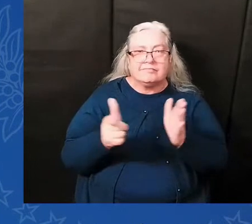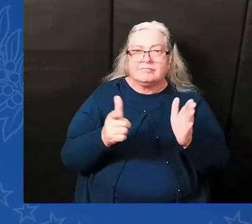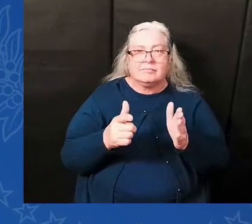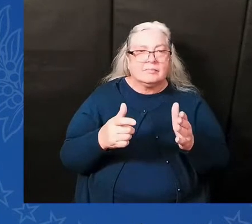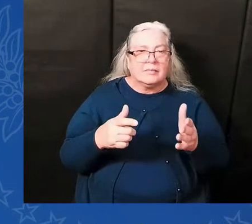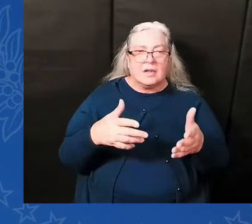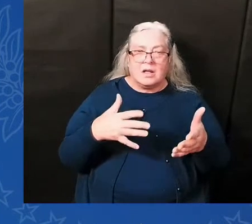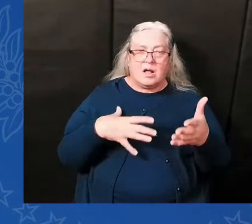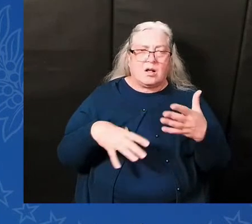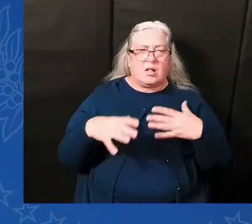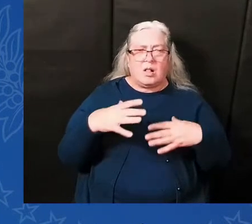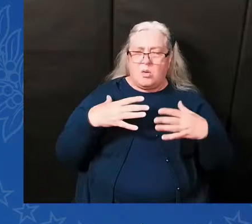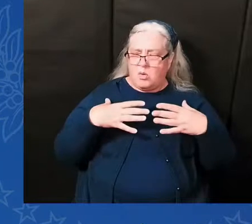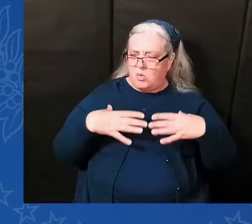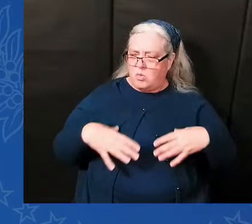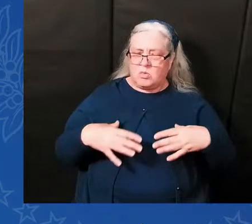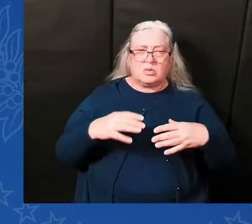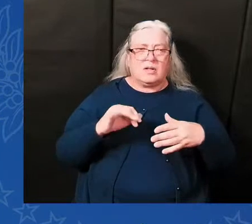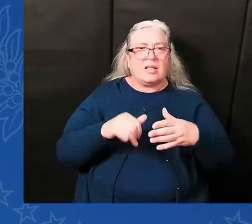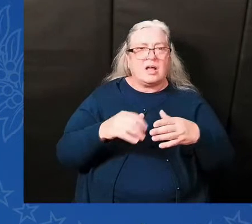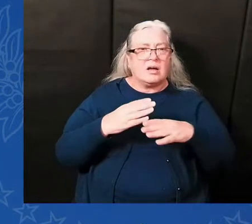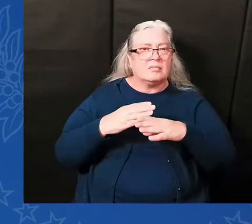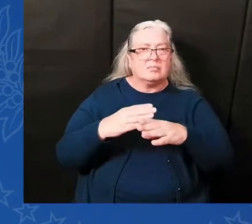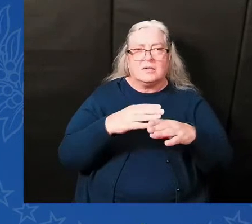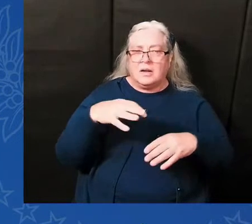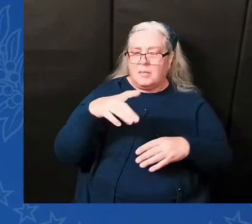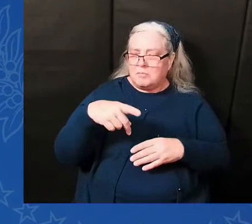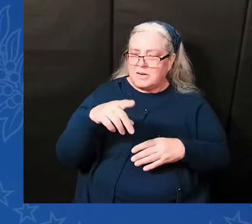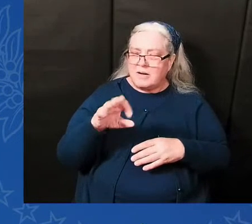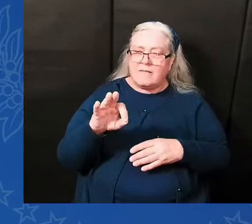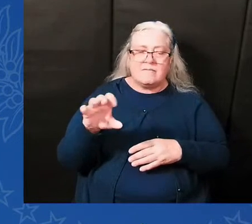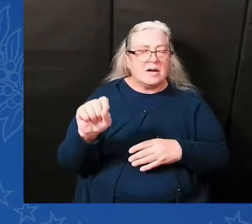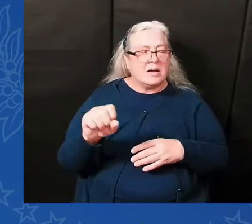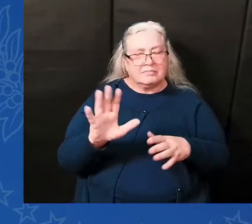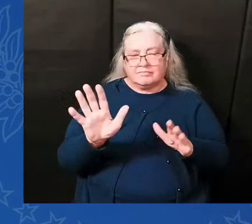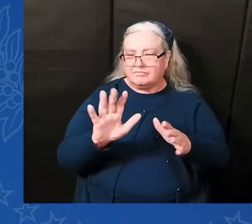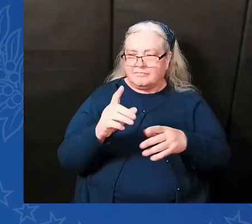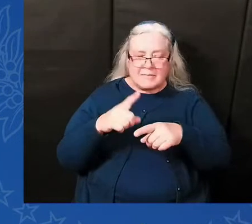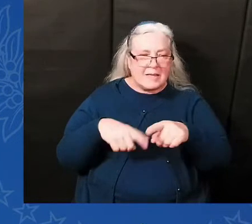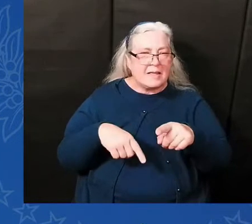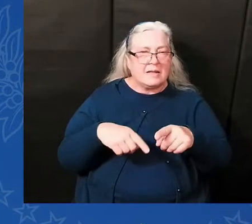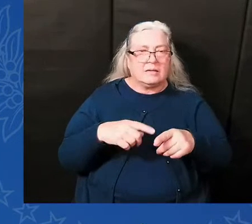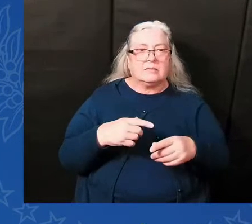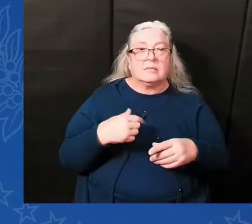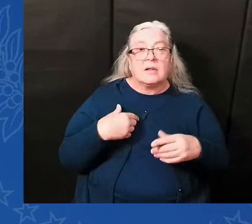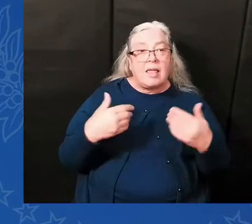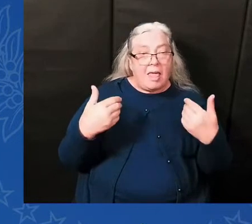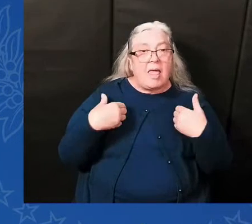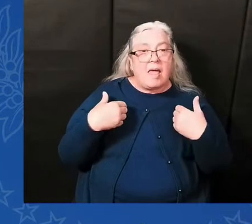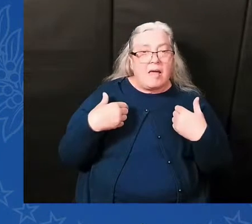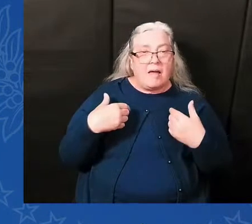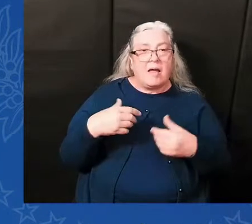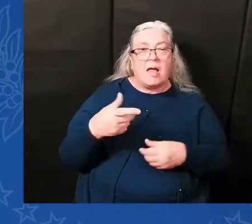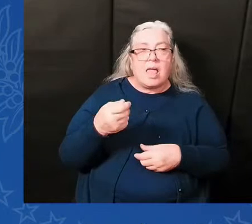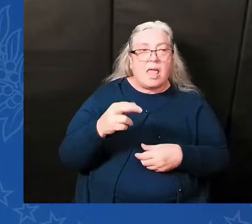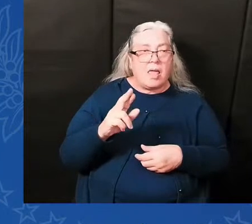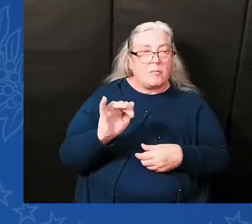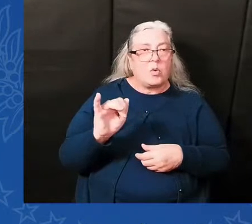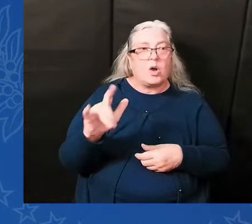In April, the CDC launched the National Firefighter Registry to collect details --